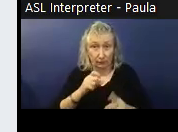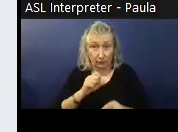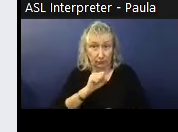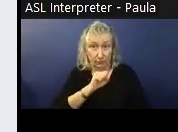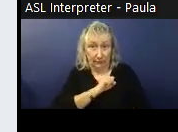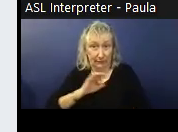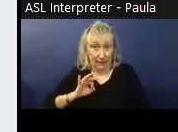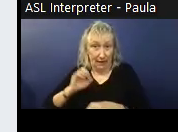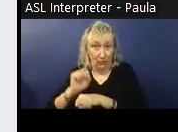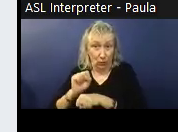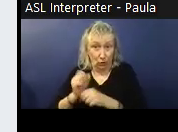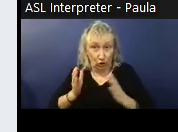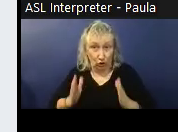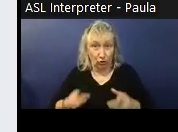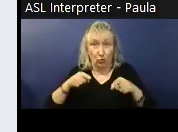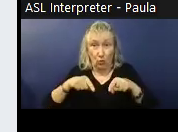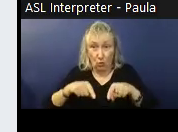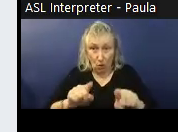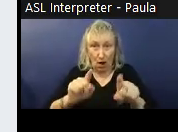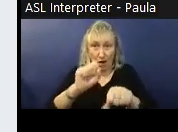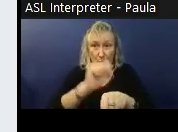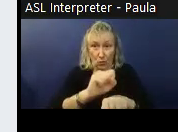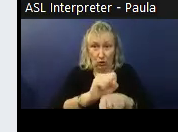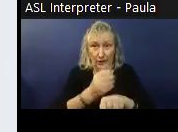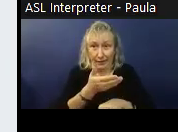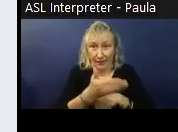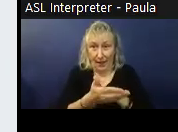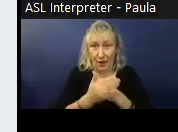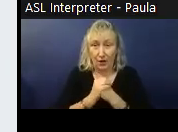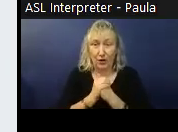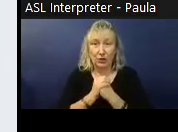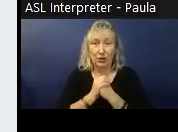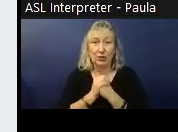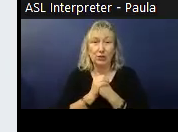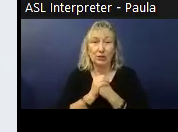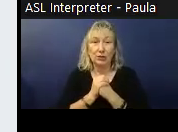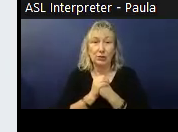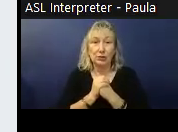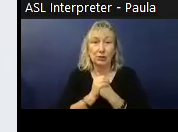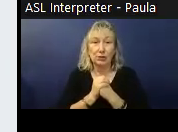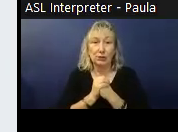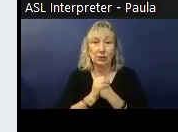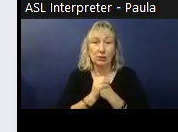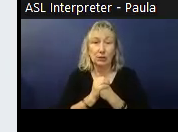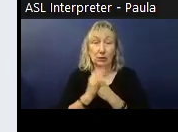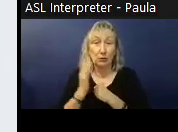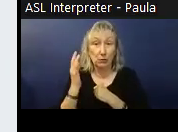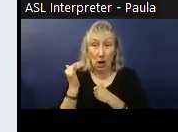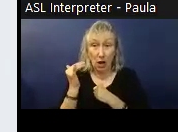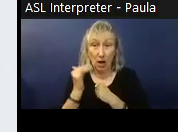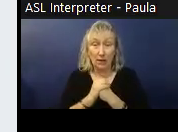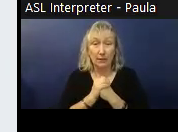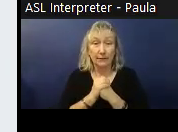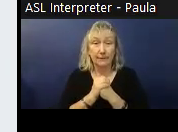And the reason for that is under the onus that these individuals would fall under